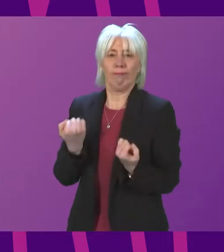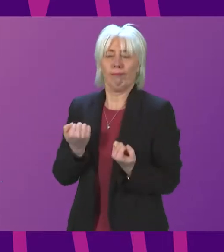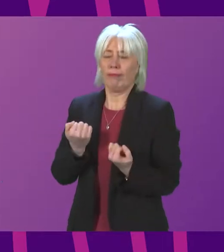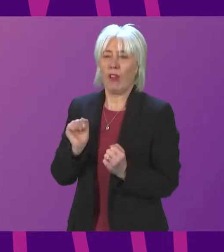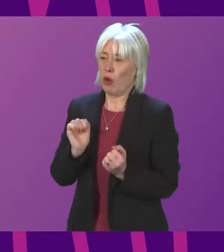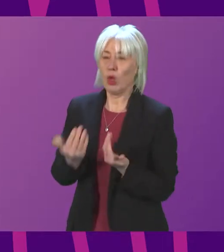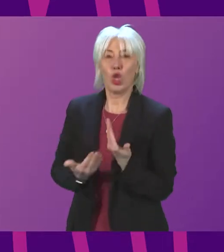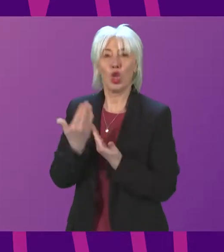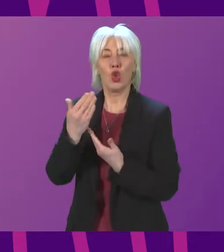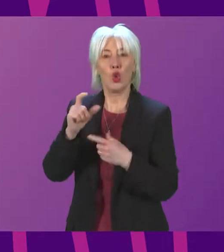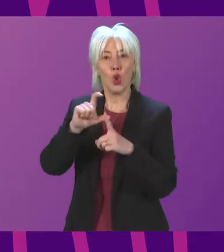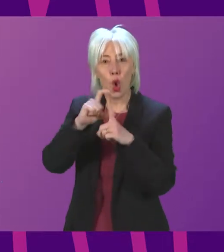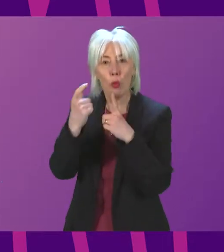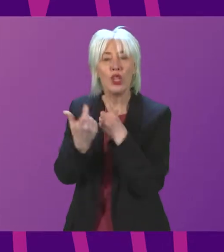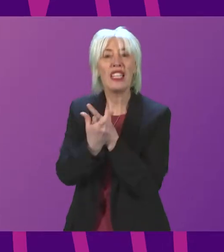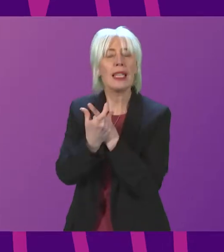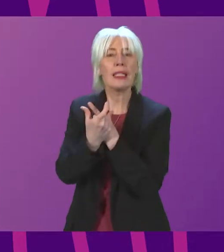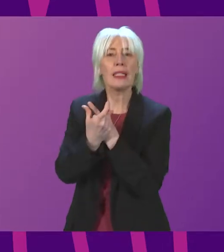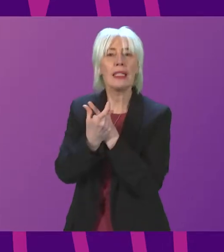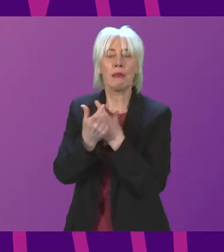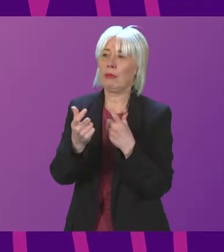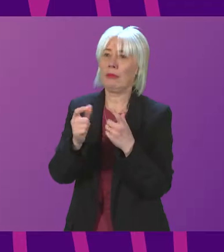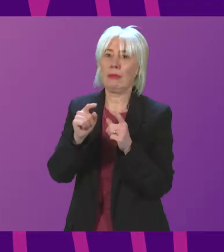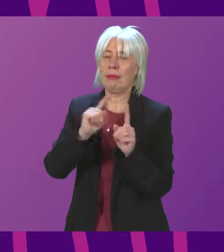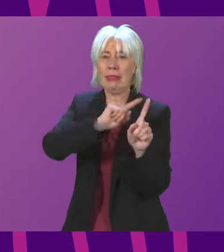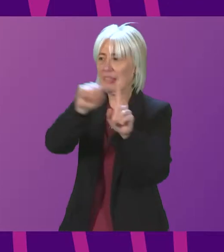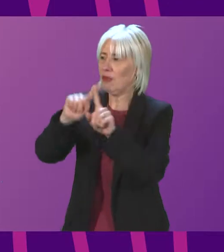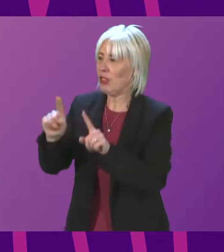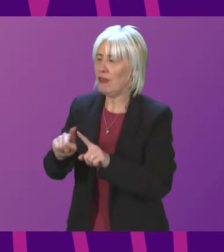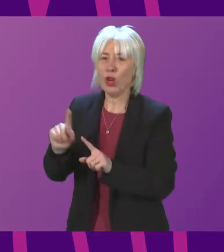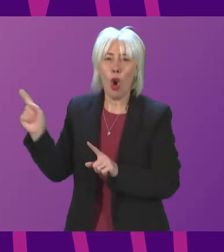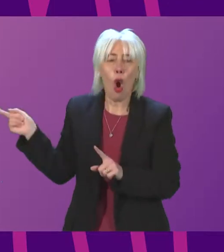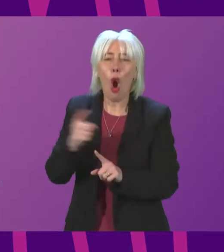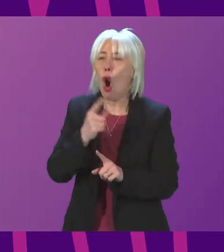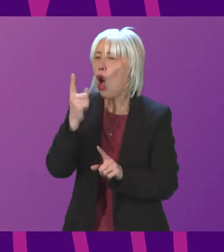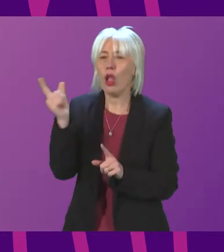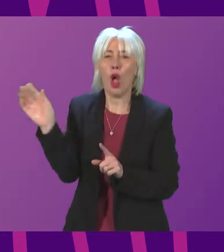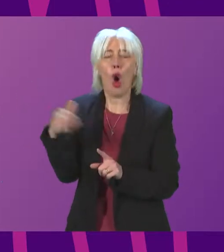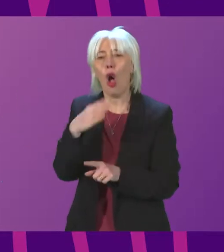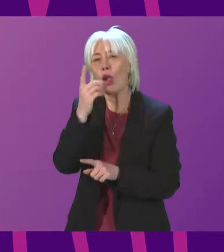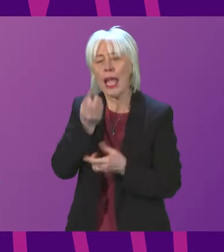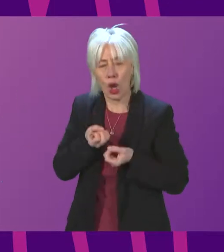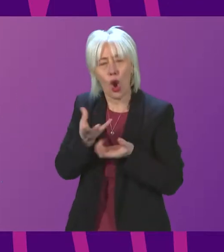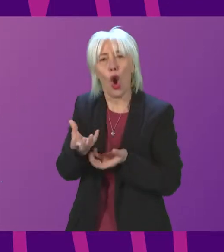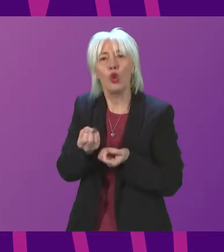such as the Sudanese community, has something new to contribute in our towns and cities.